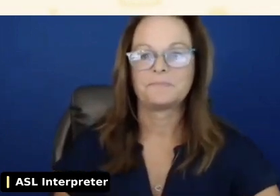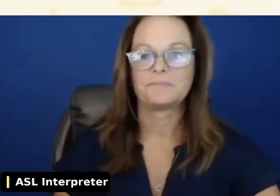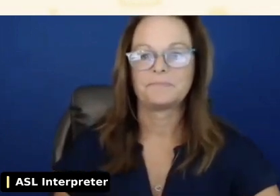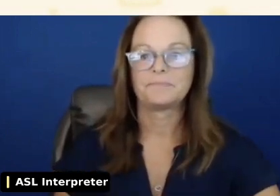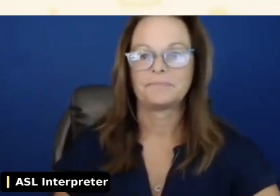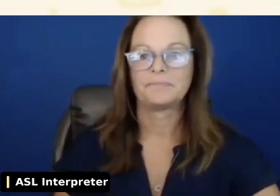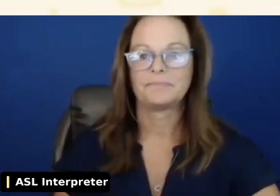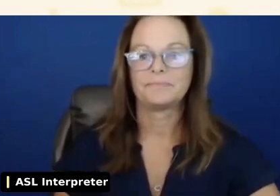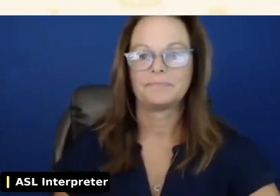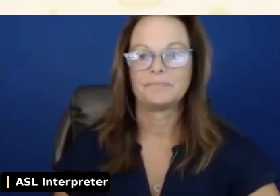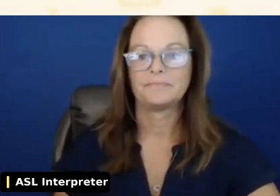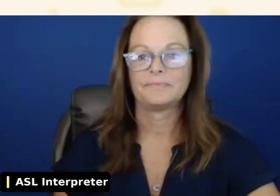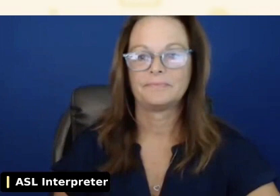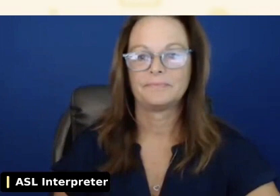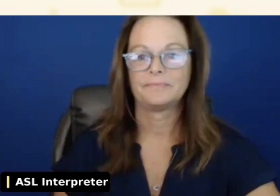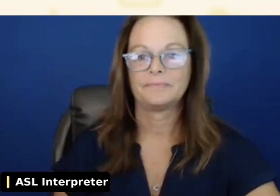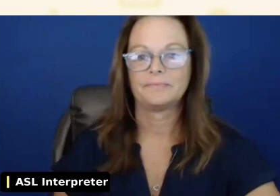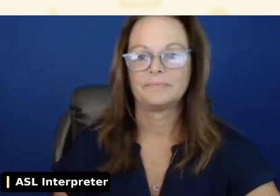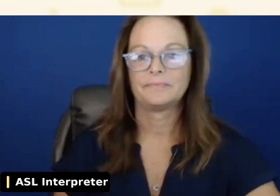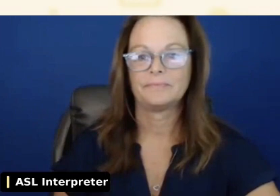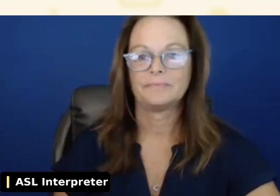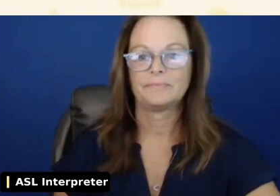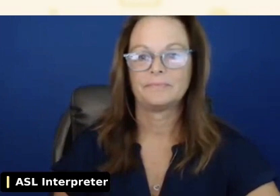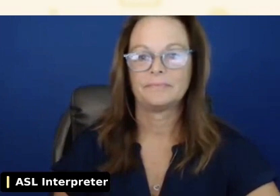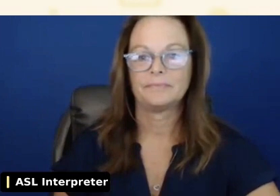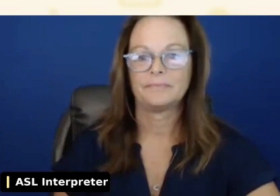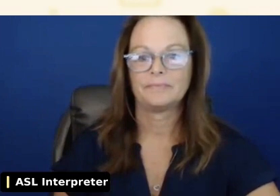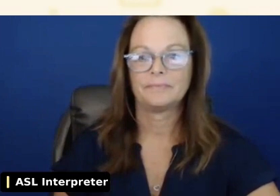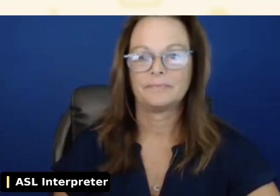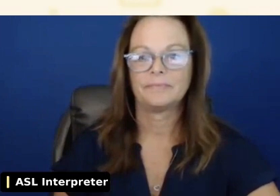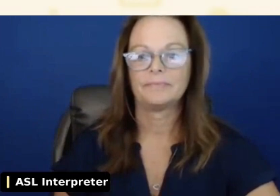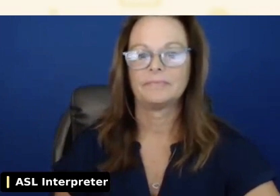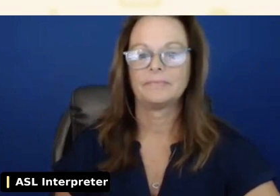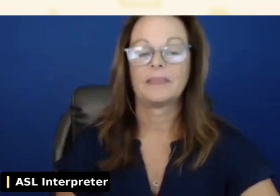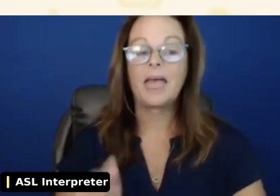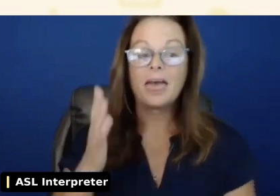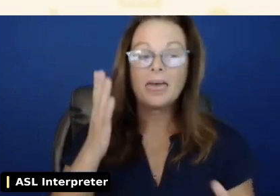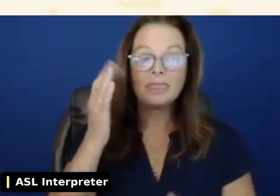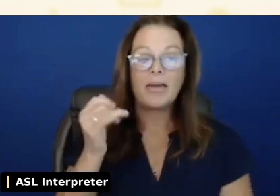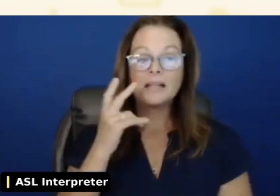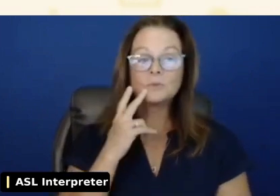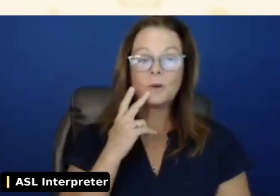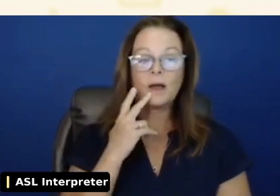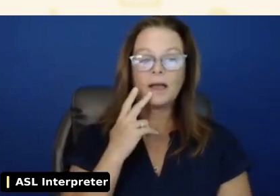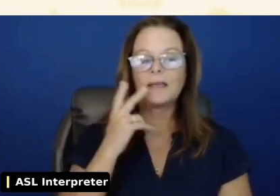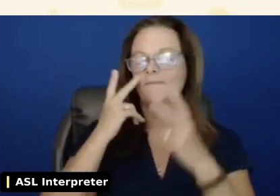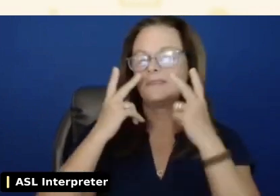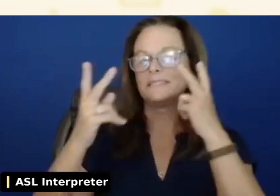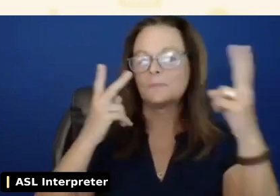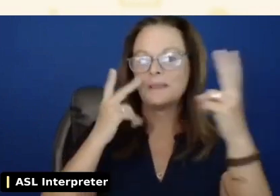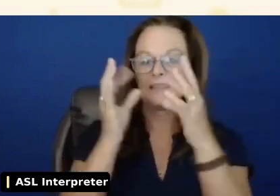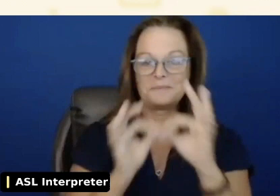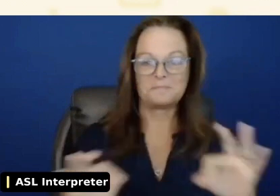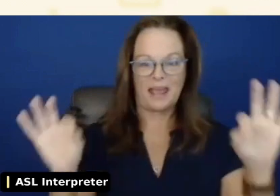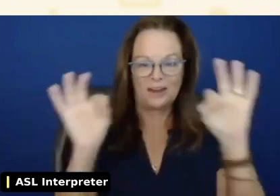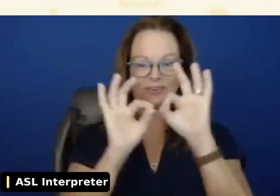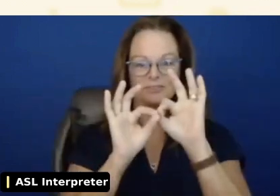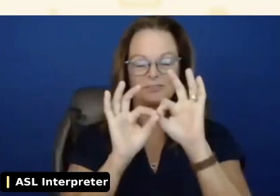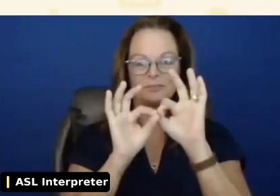And that's why visibility matters. It’s just not a phrase.